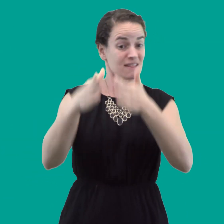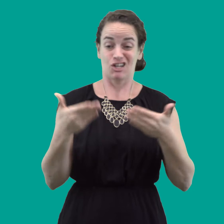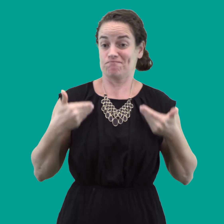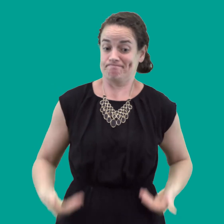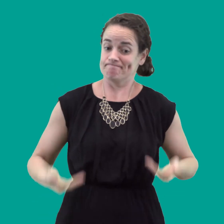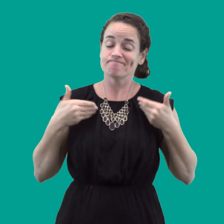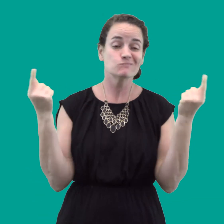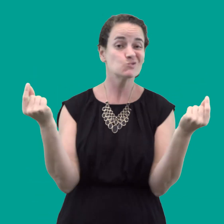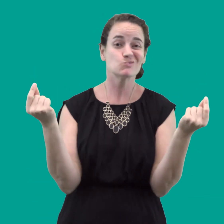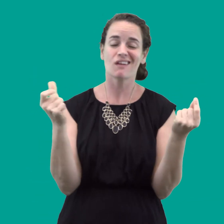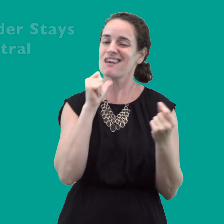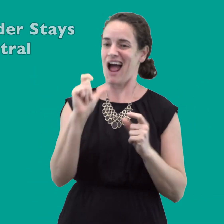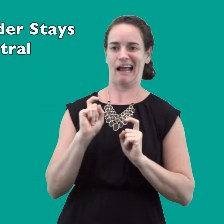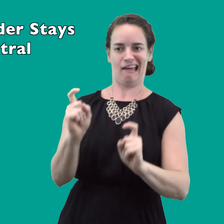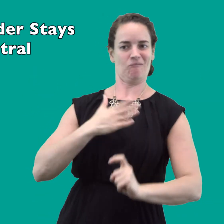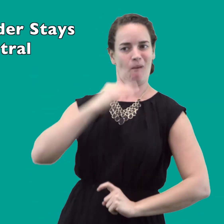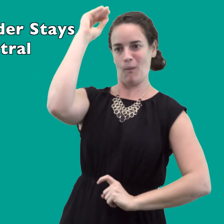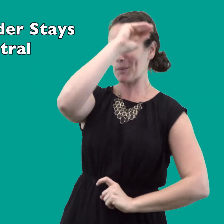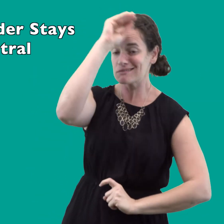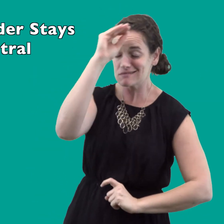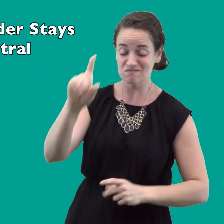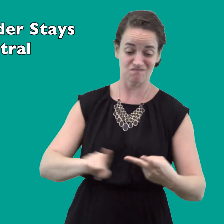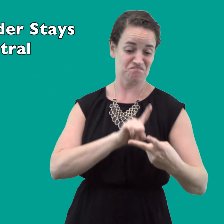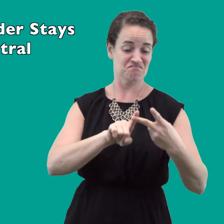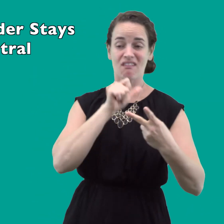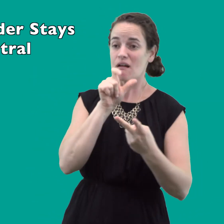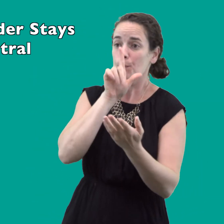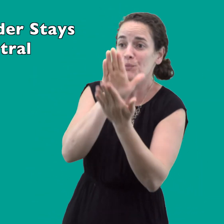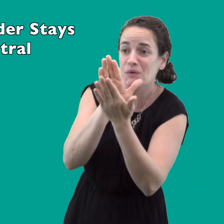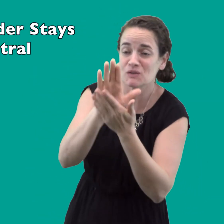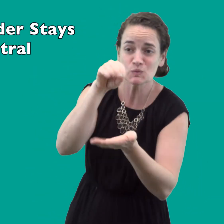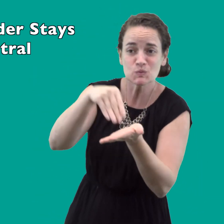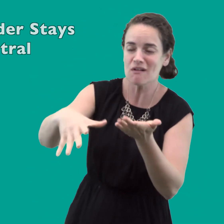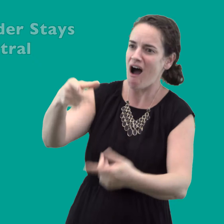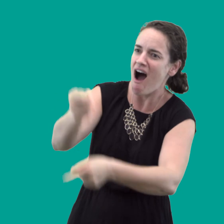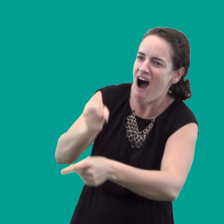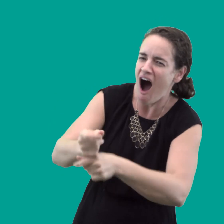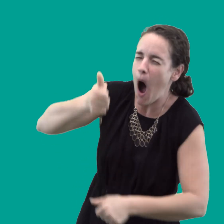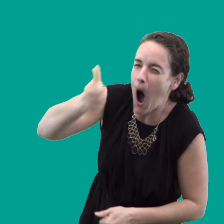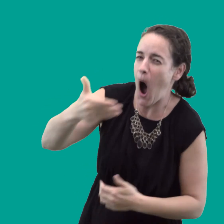As the leader, I can not give my opinion or praise responses by saying "Right answer! Good job!"